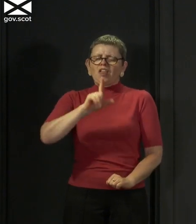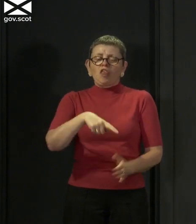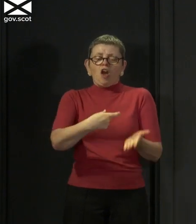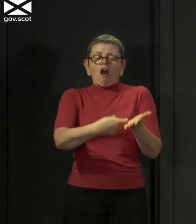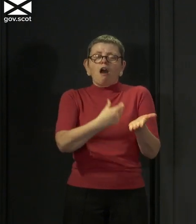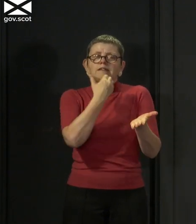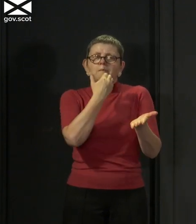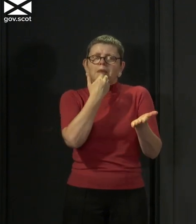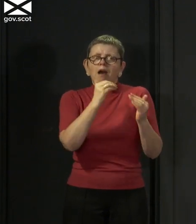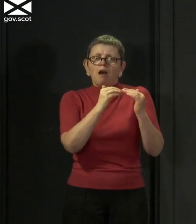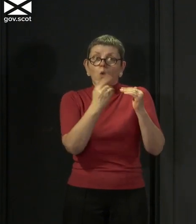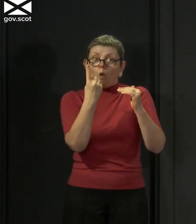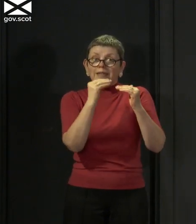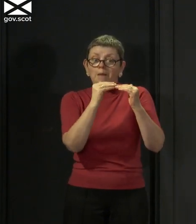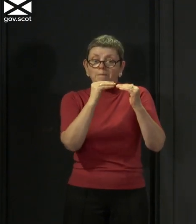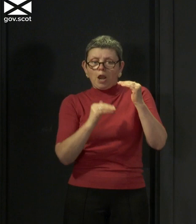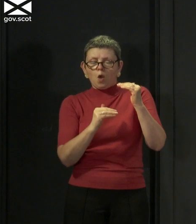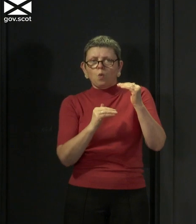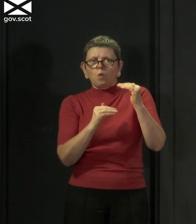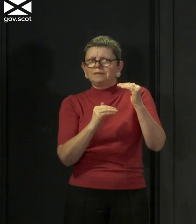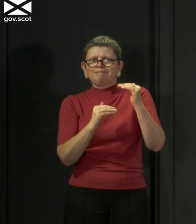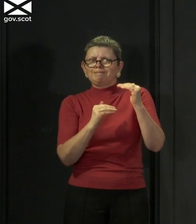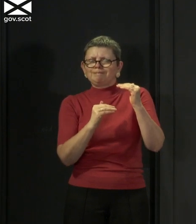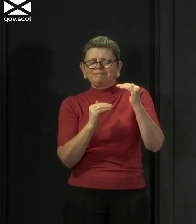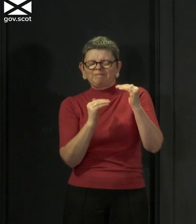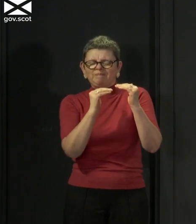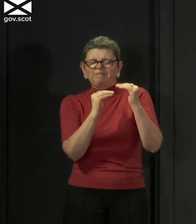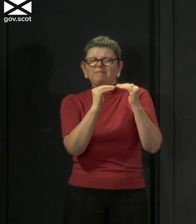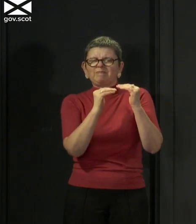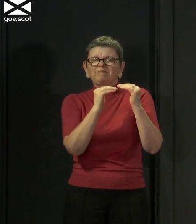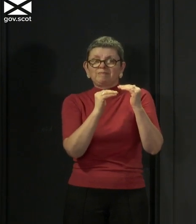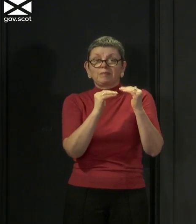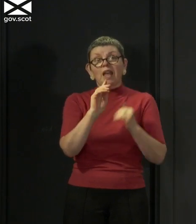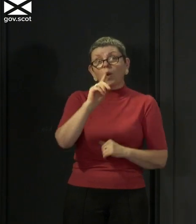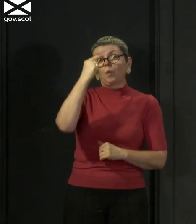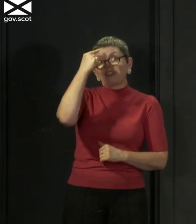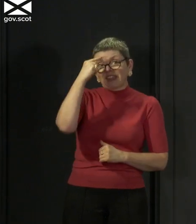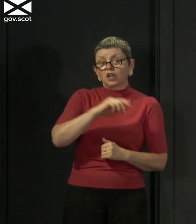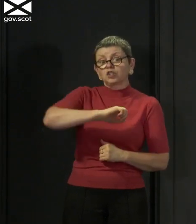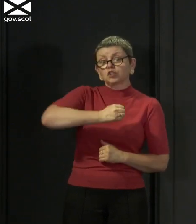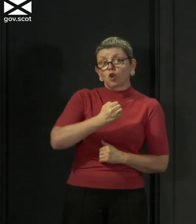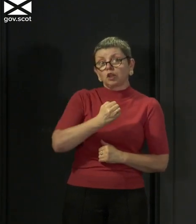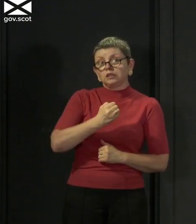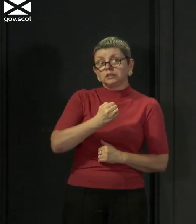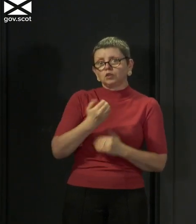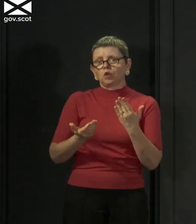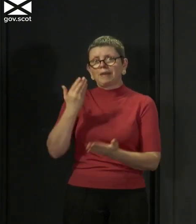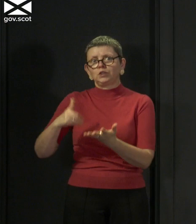below one. In fact, we think the R number here in Scotland may still be a bit higher here than in other parts of the UK.